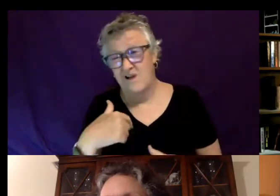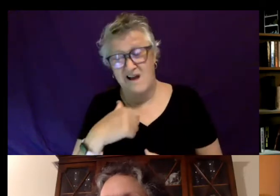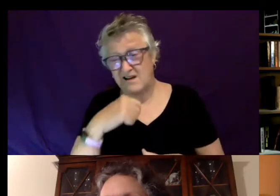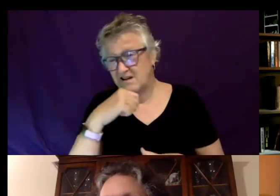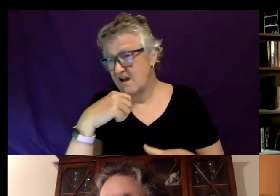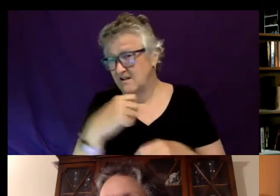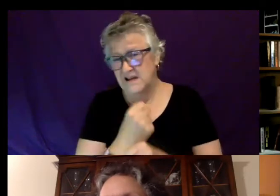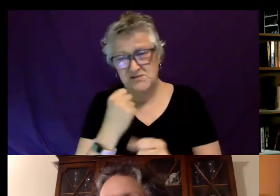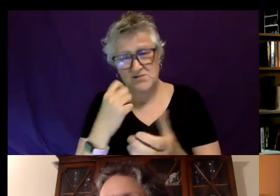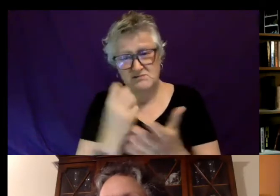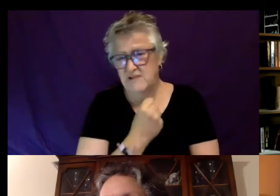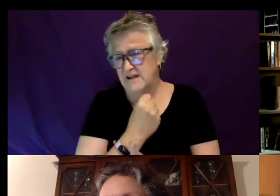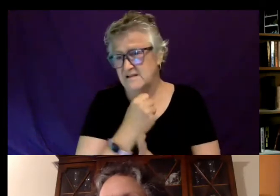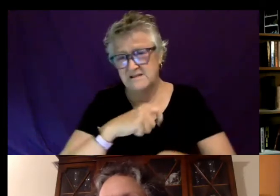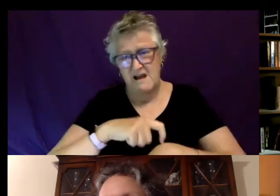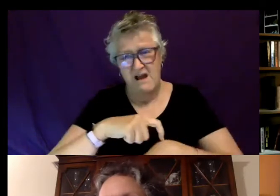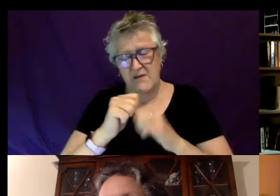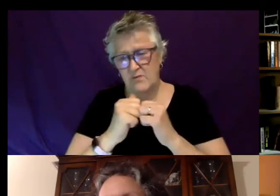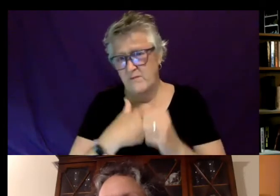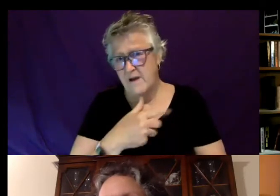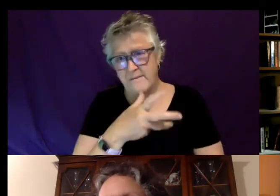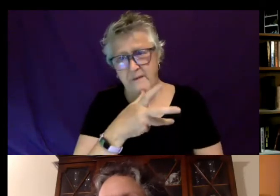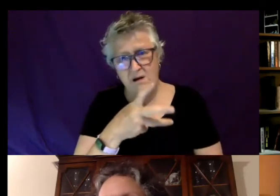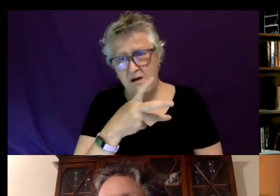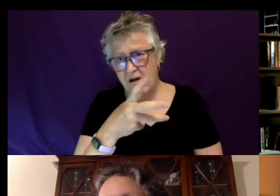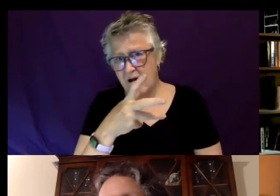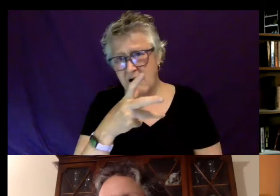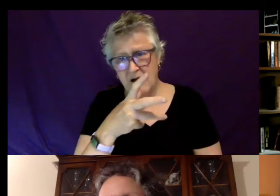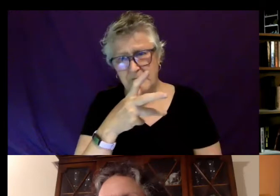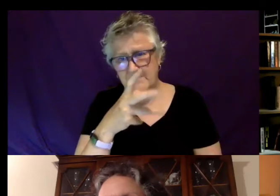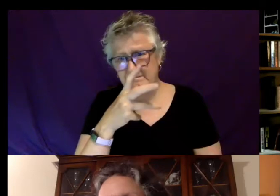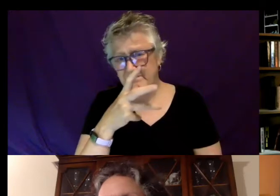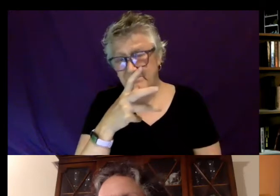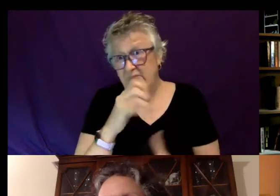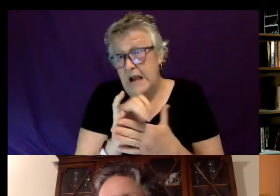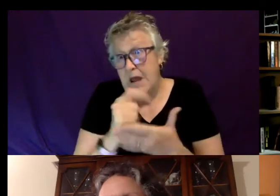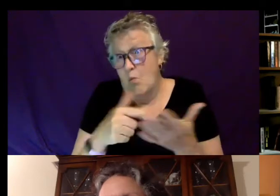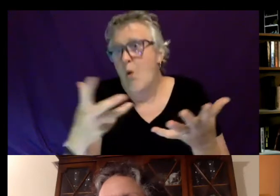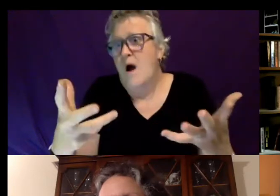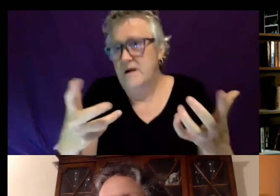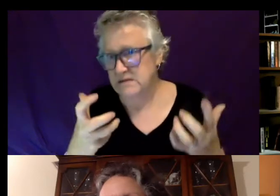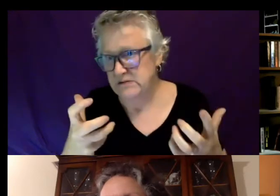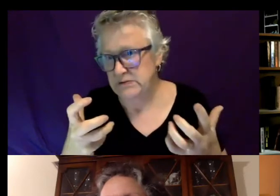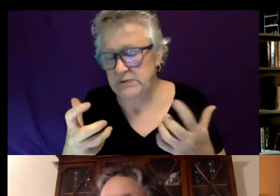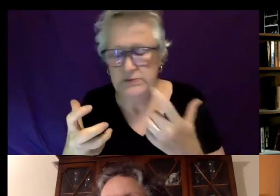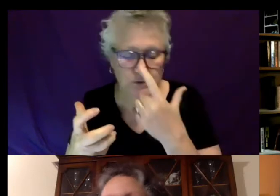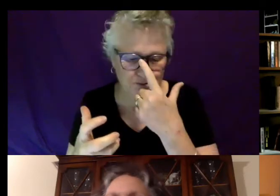to with my mother. Um, you know, I had had to work, and maintain